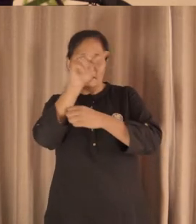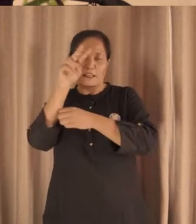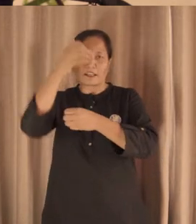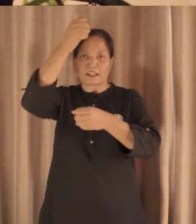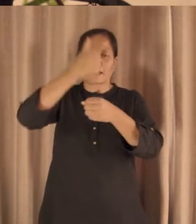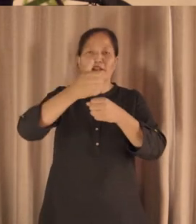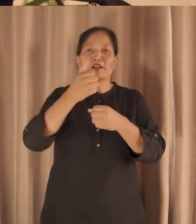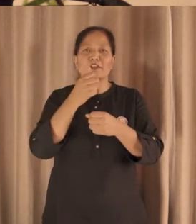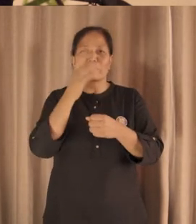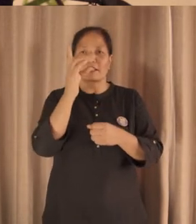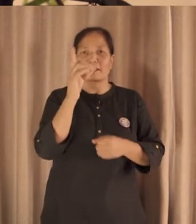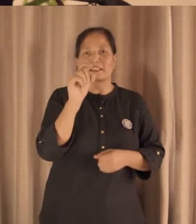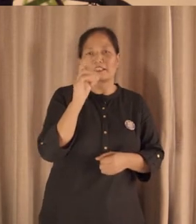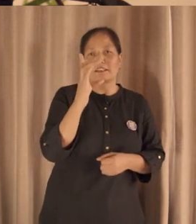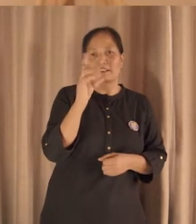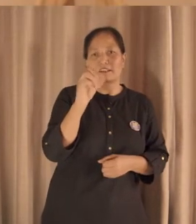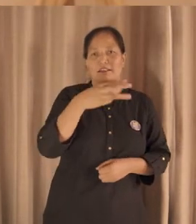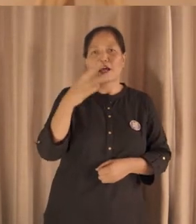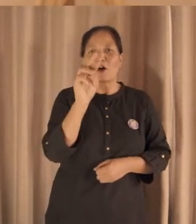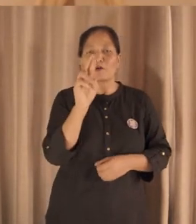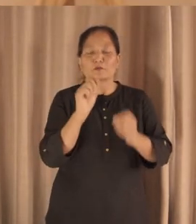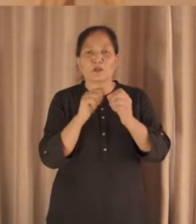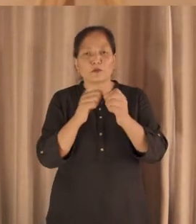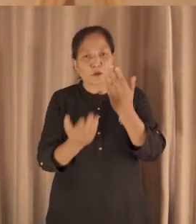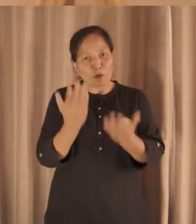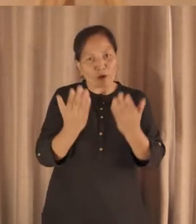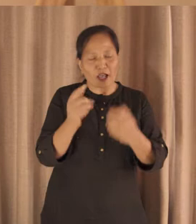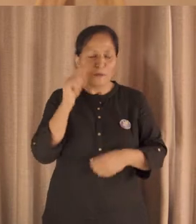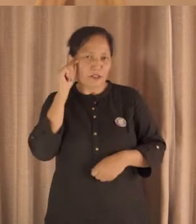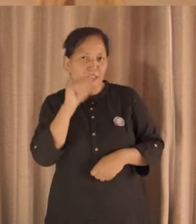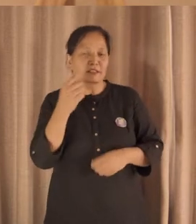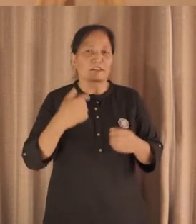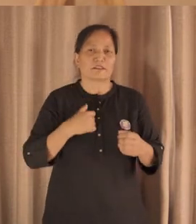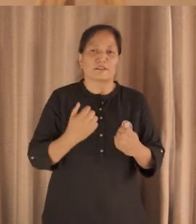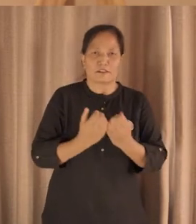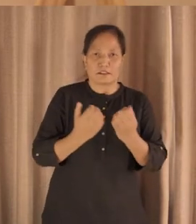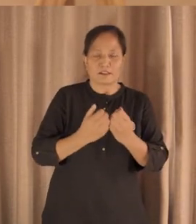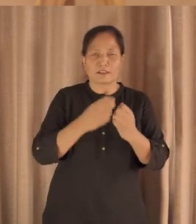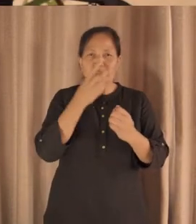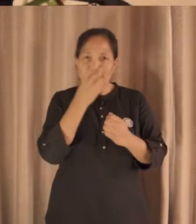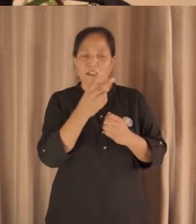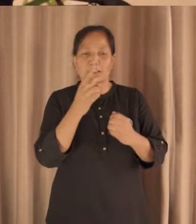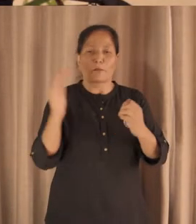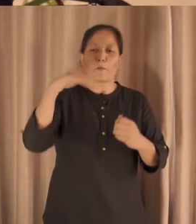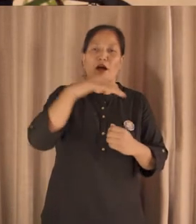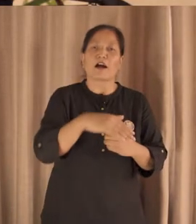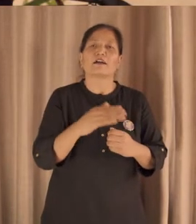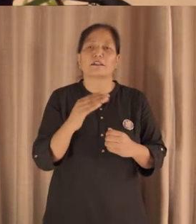of class, community, gender and region who had been excluded and marginalized for centuries had been conspiratorially demised and eliminated. These issues were not addressed during the